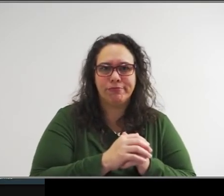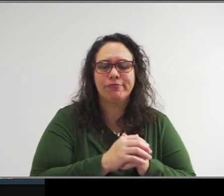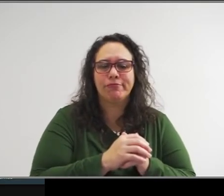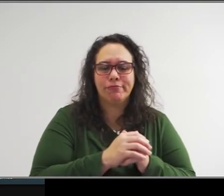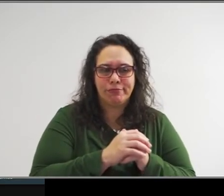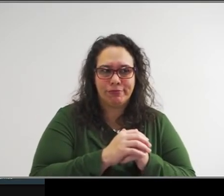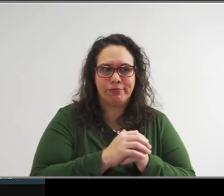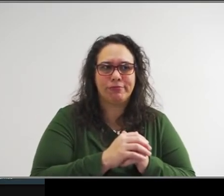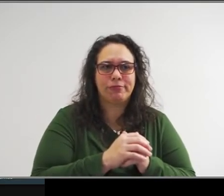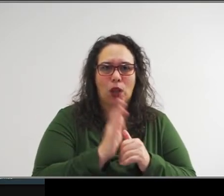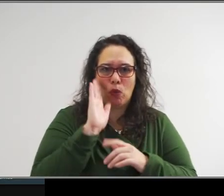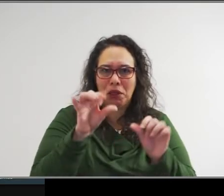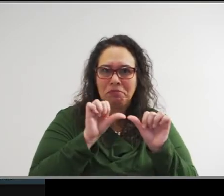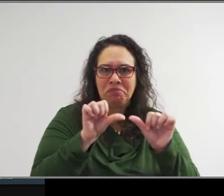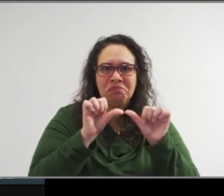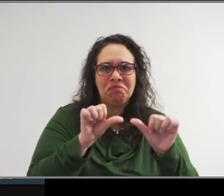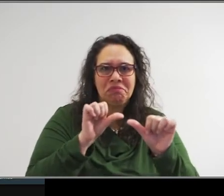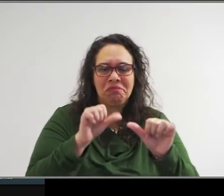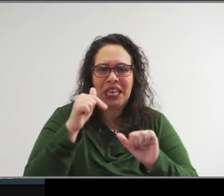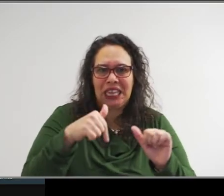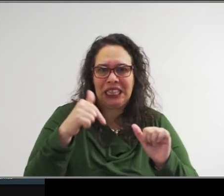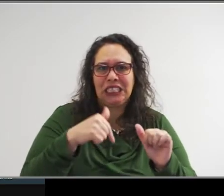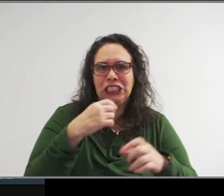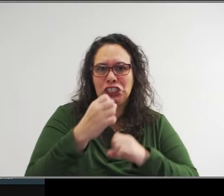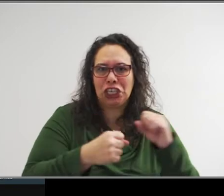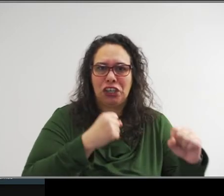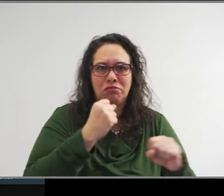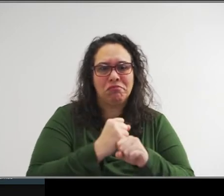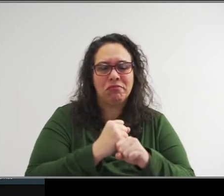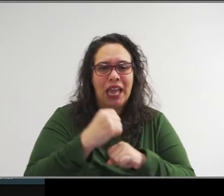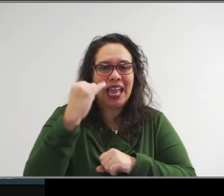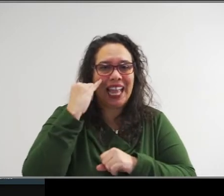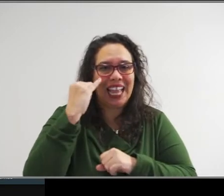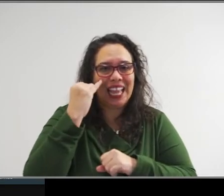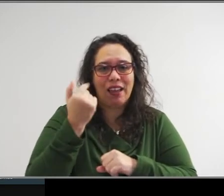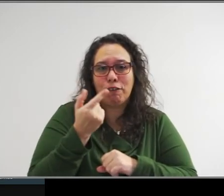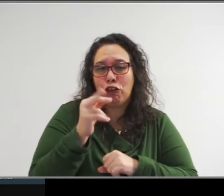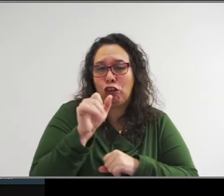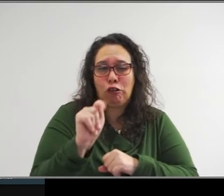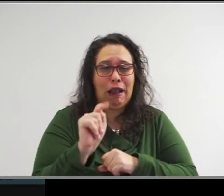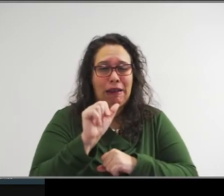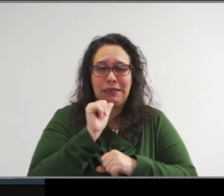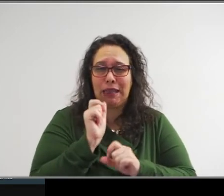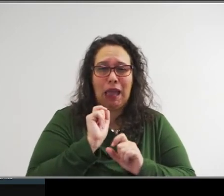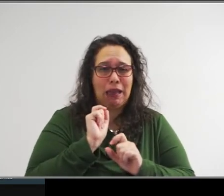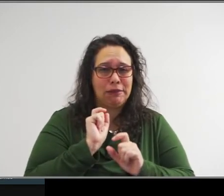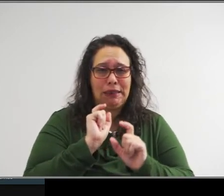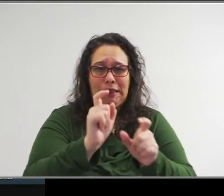And hopefully even if the grant isn't awarded there's a good conversation